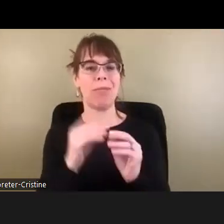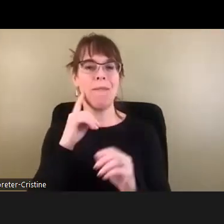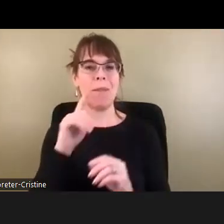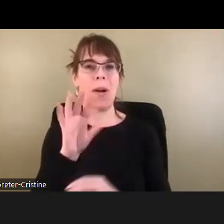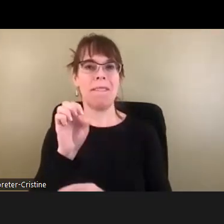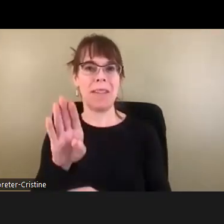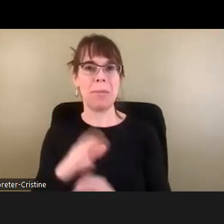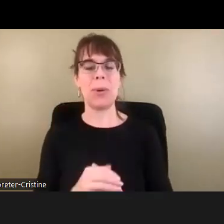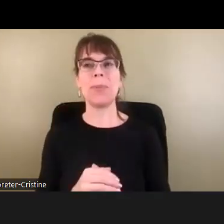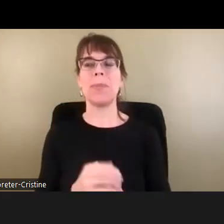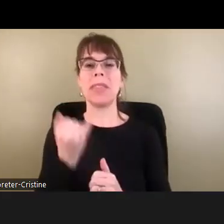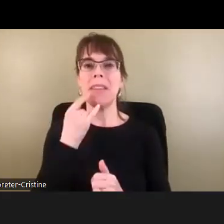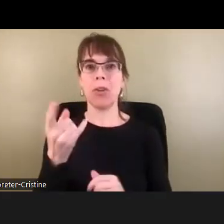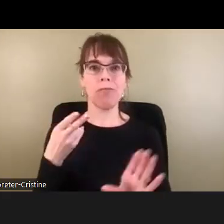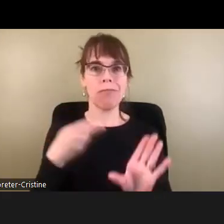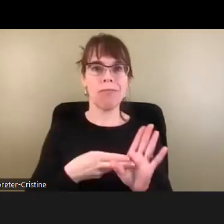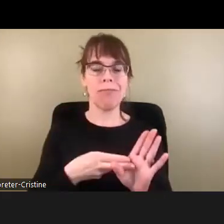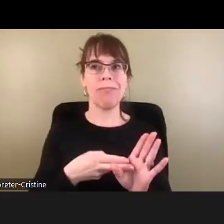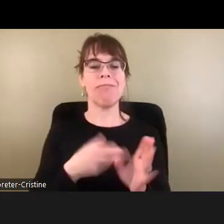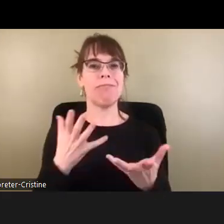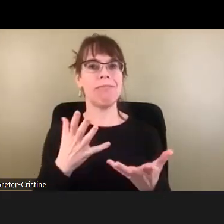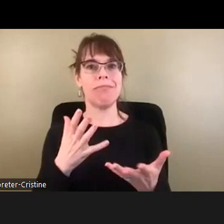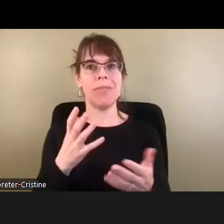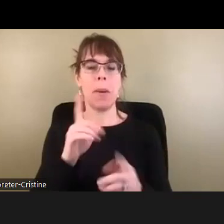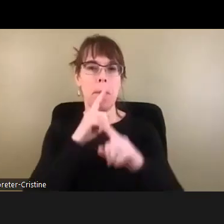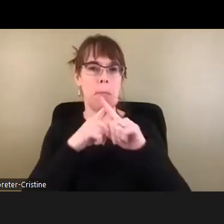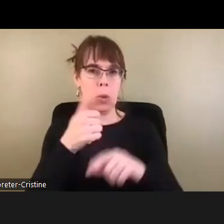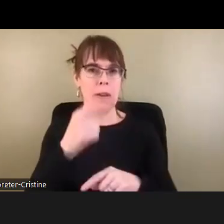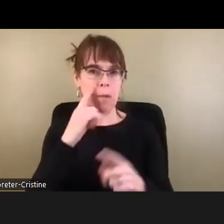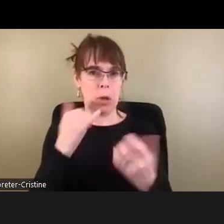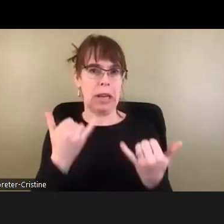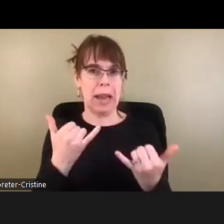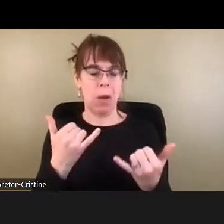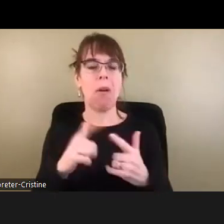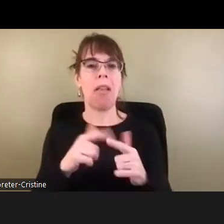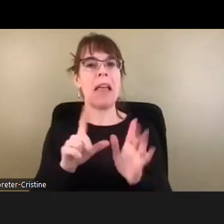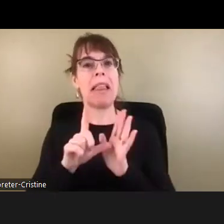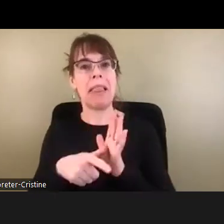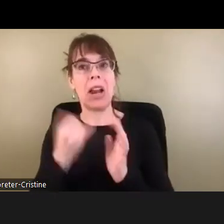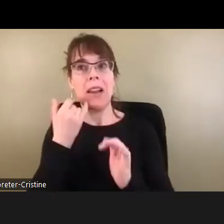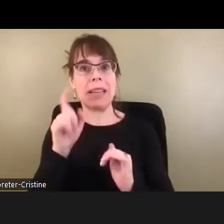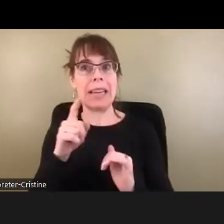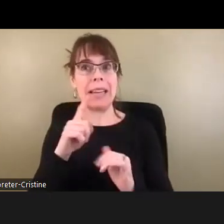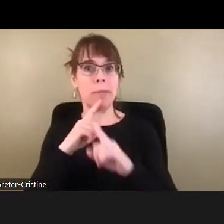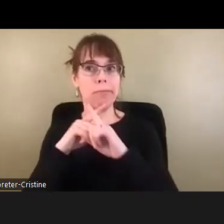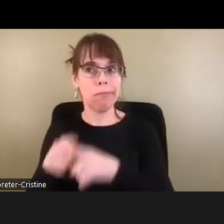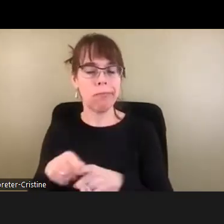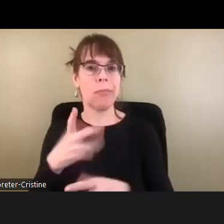If you're hopping on, I encourage you to mute yourselves for now. And later on if you want to unmute to ask a question, you absolutely can.